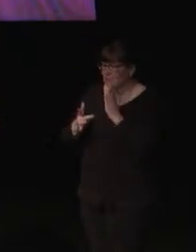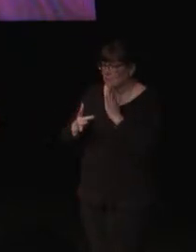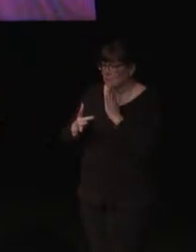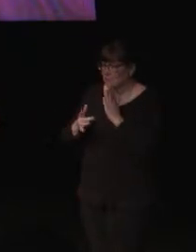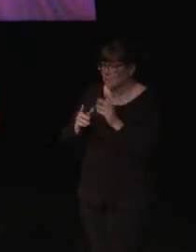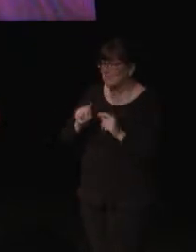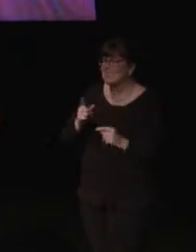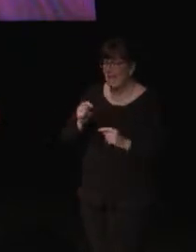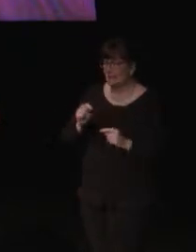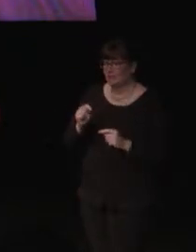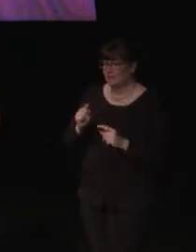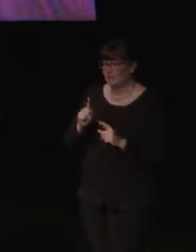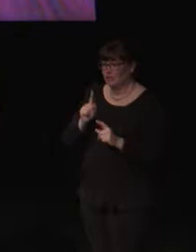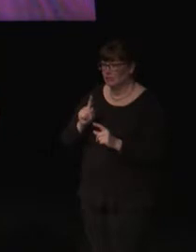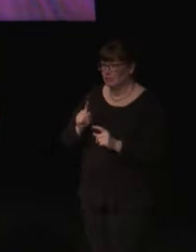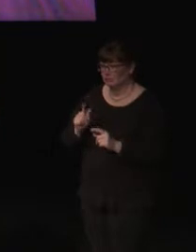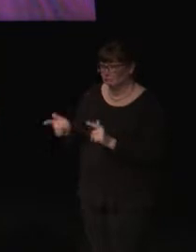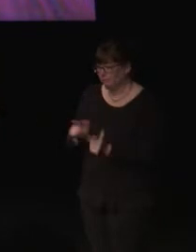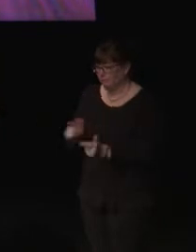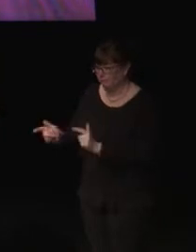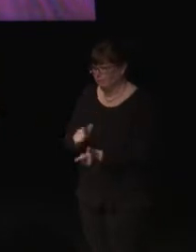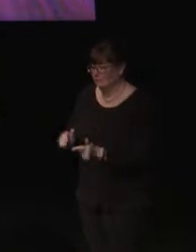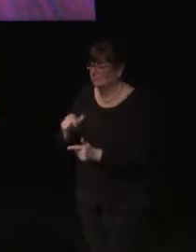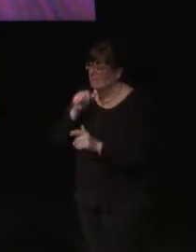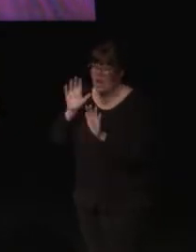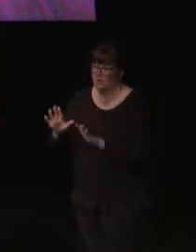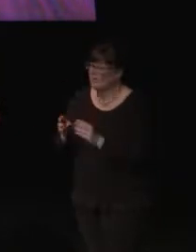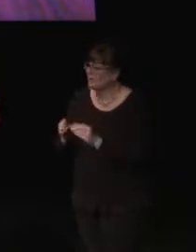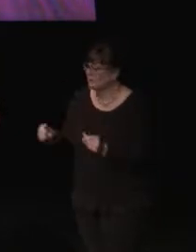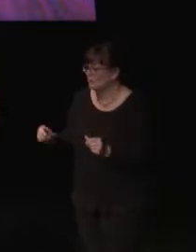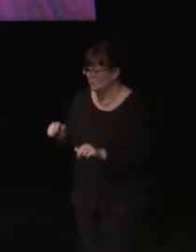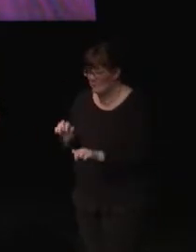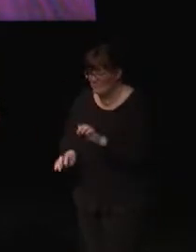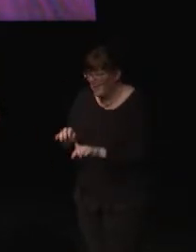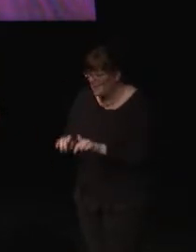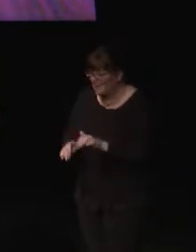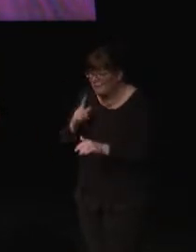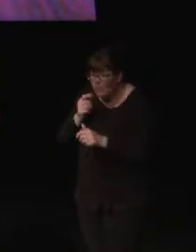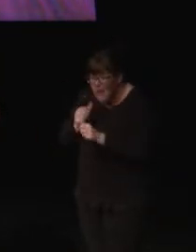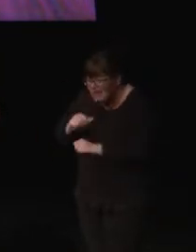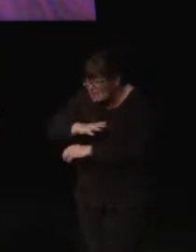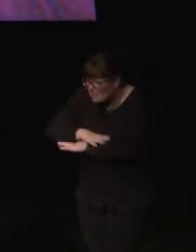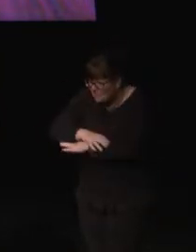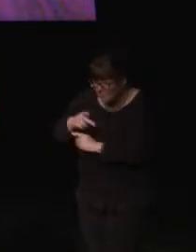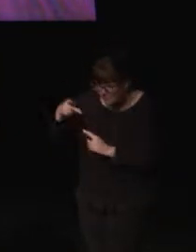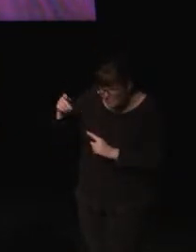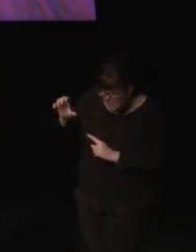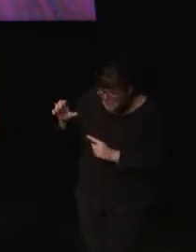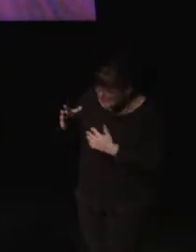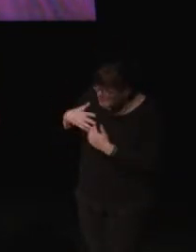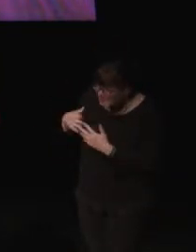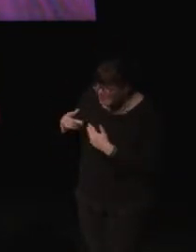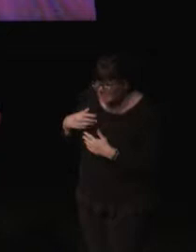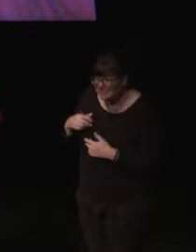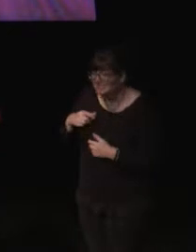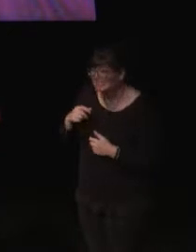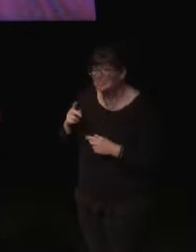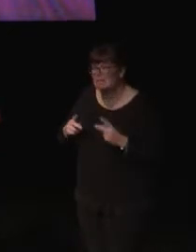Typing text, on any platform, even on a PC, is not necessarily something that people wanna do,